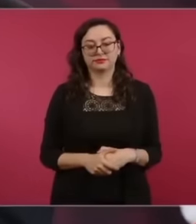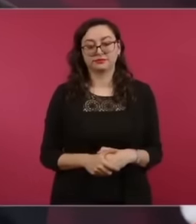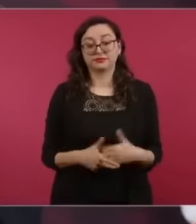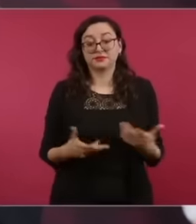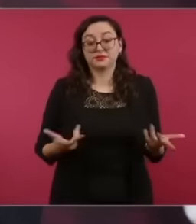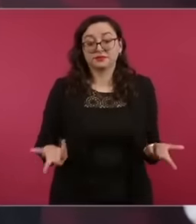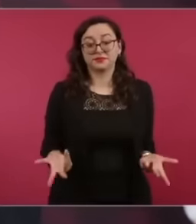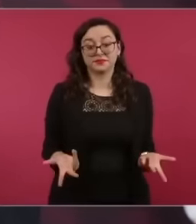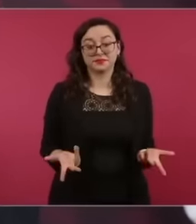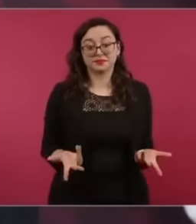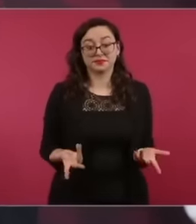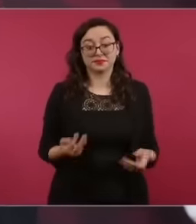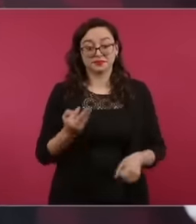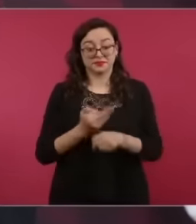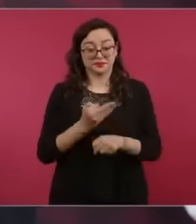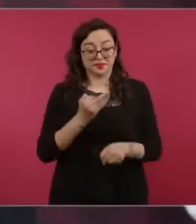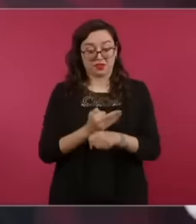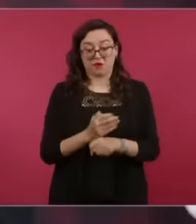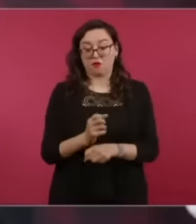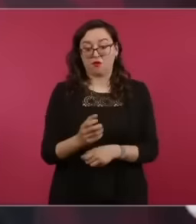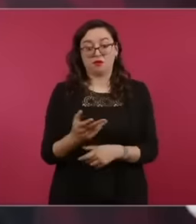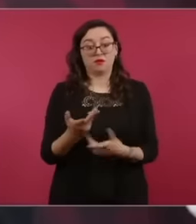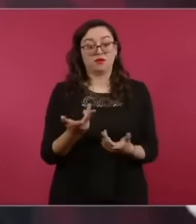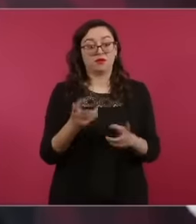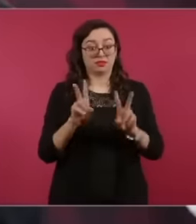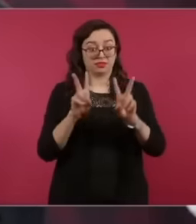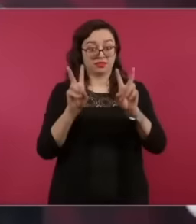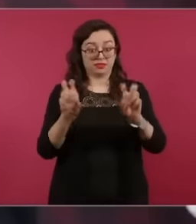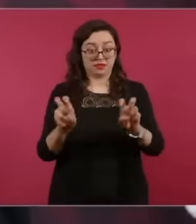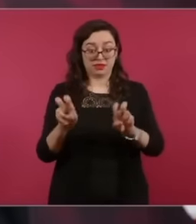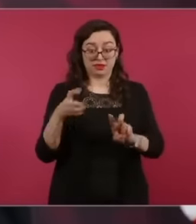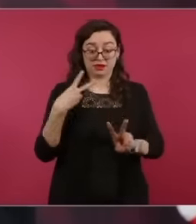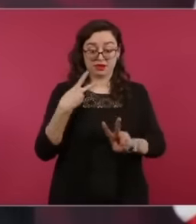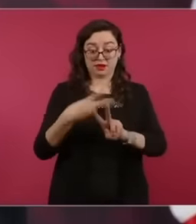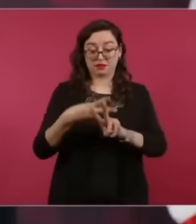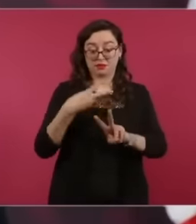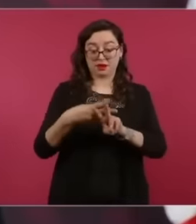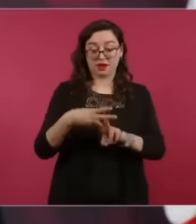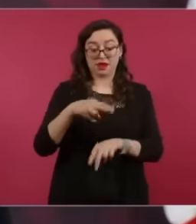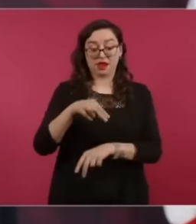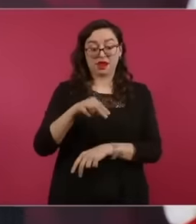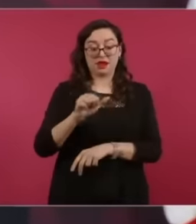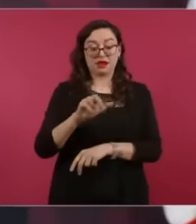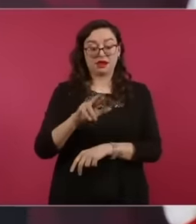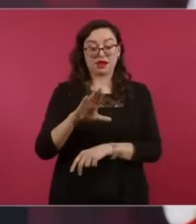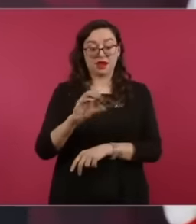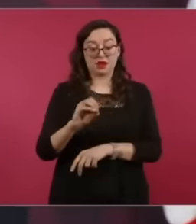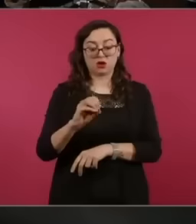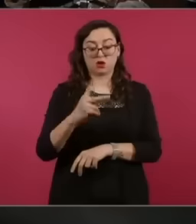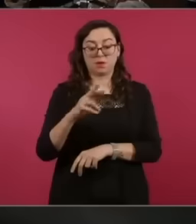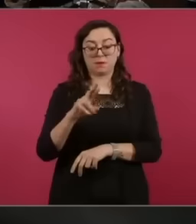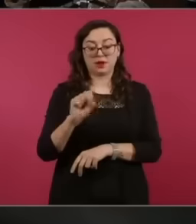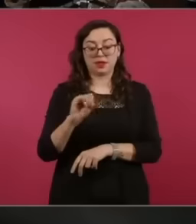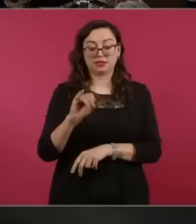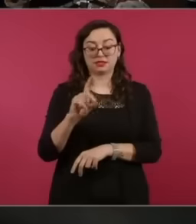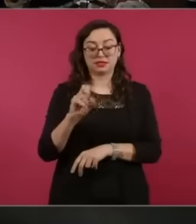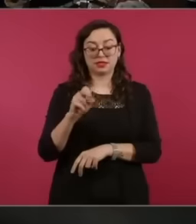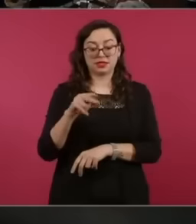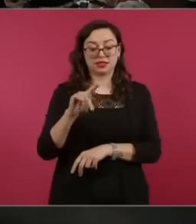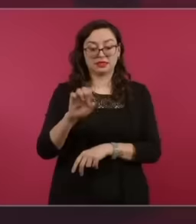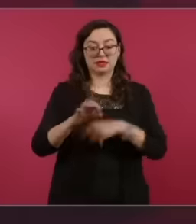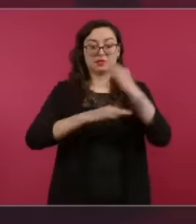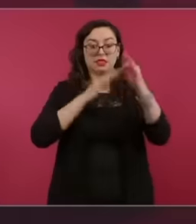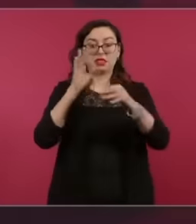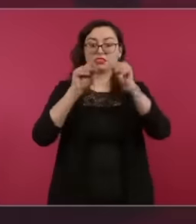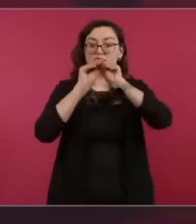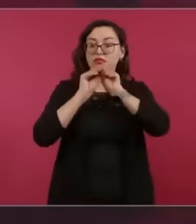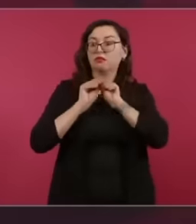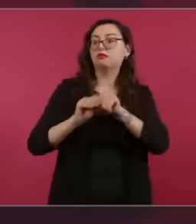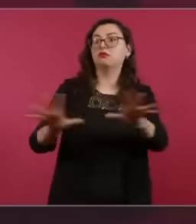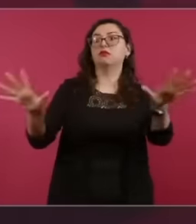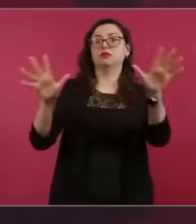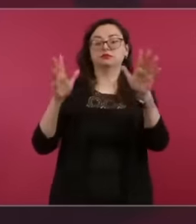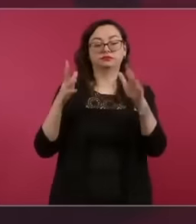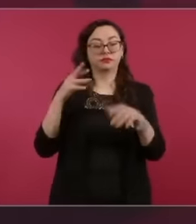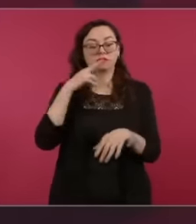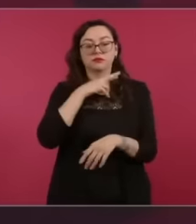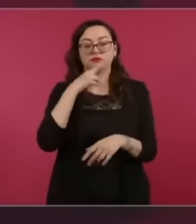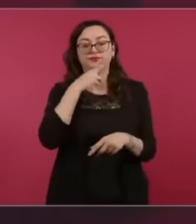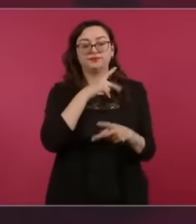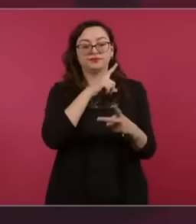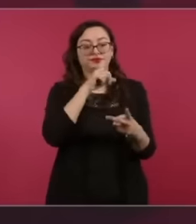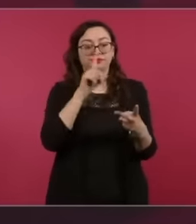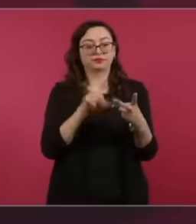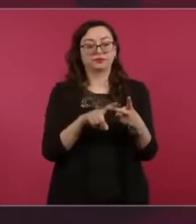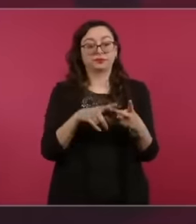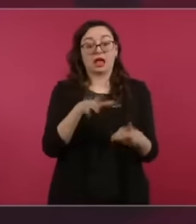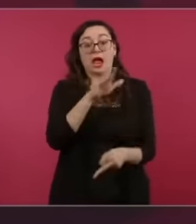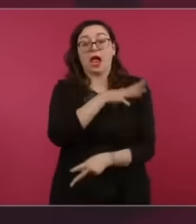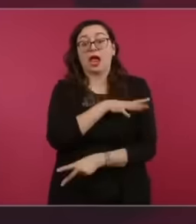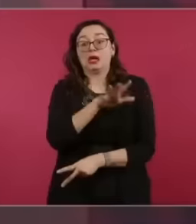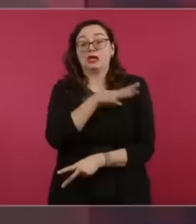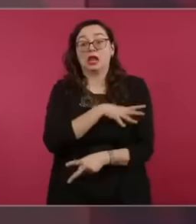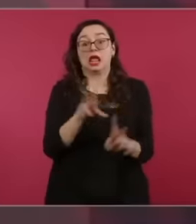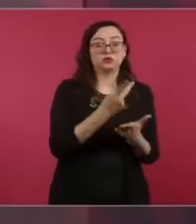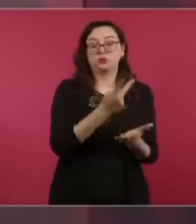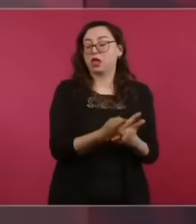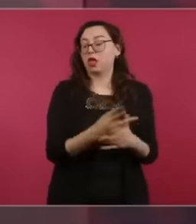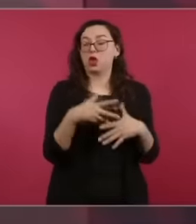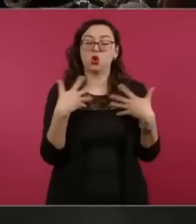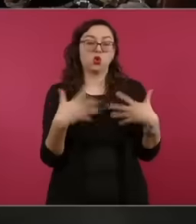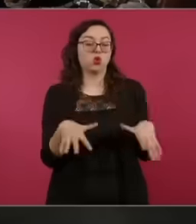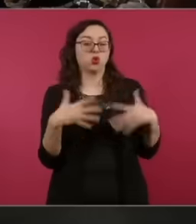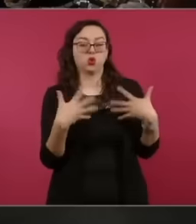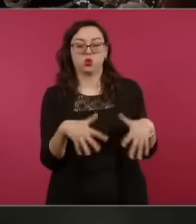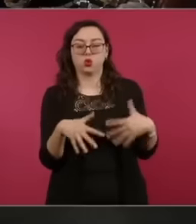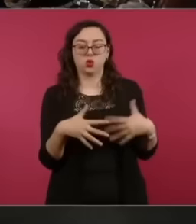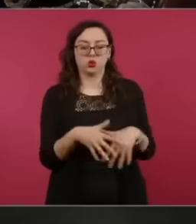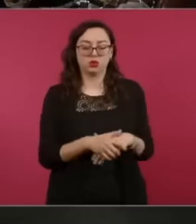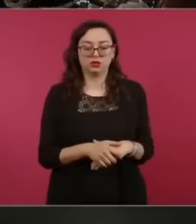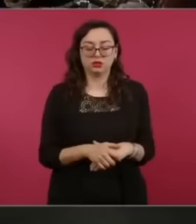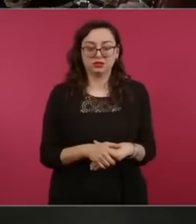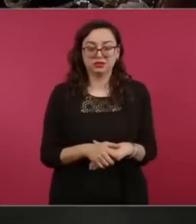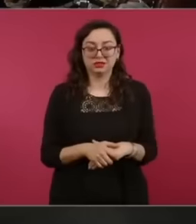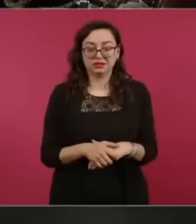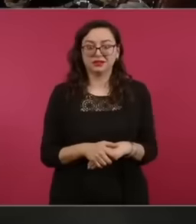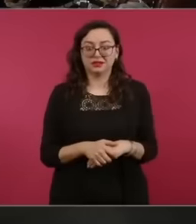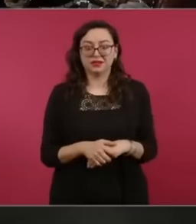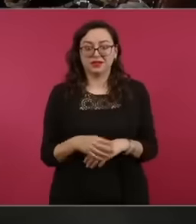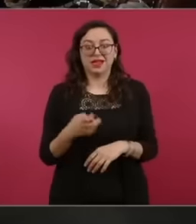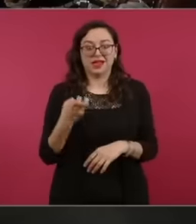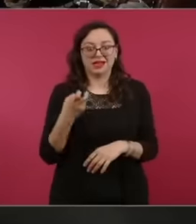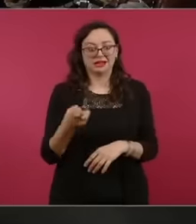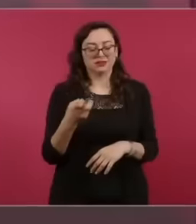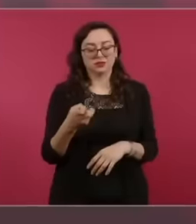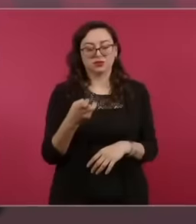of the supposed general but the New York Times and the best journalist in the world So no longer no no no